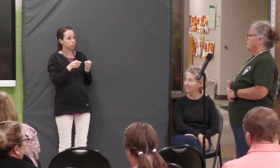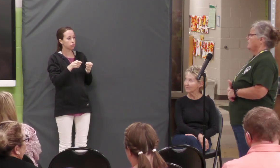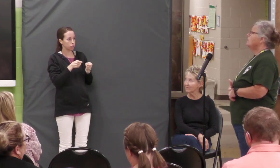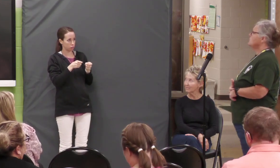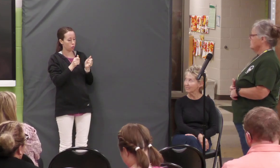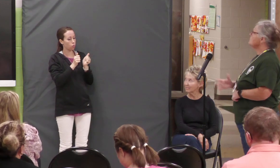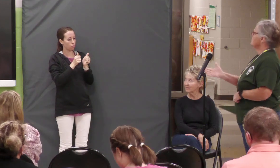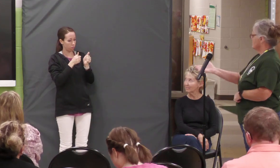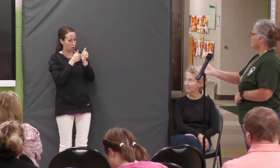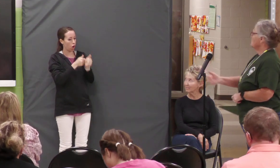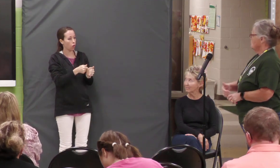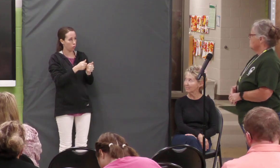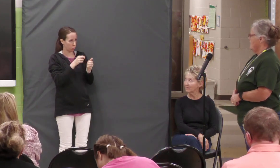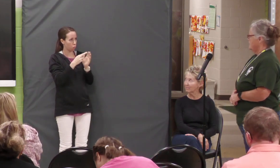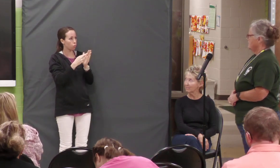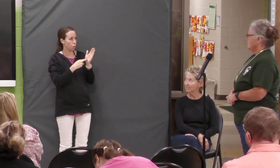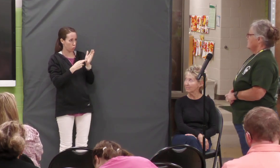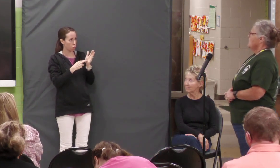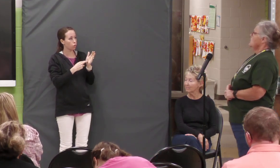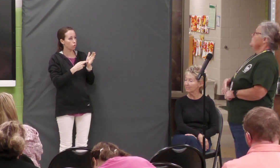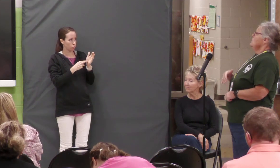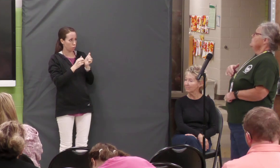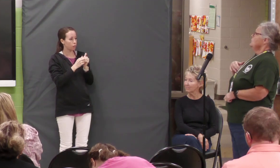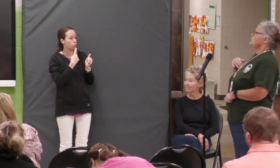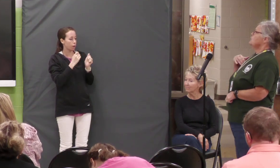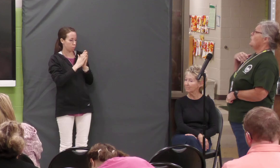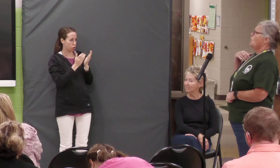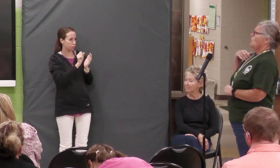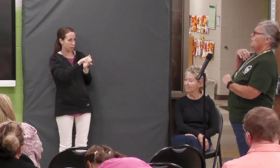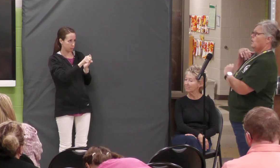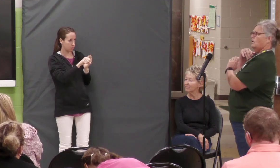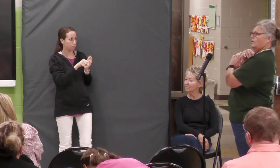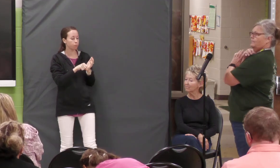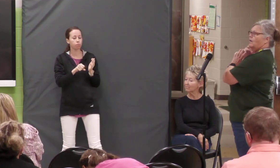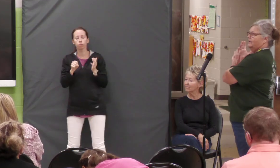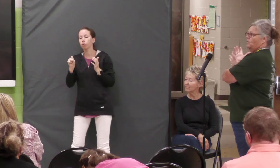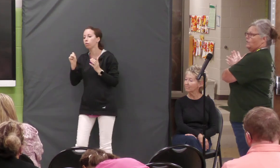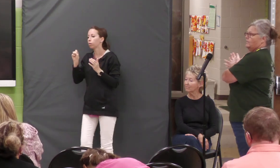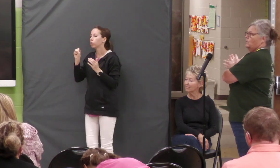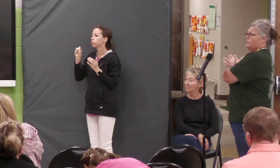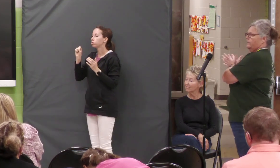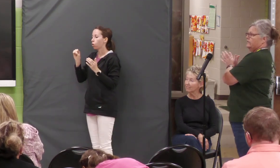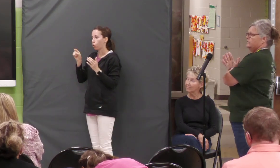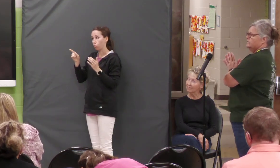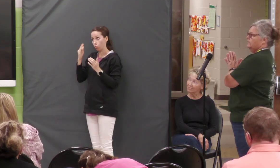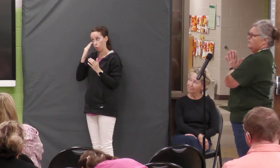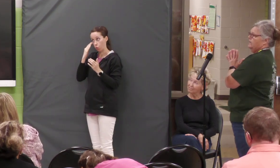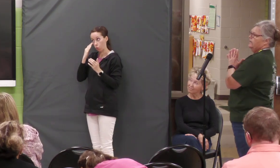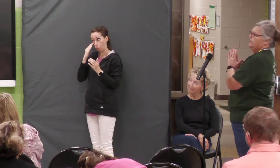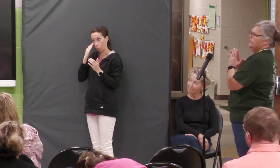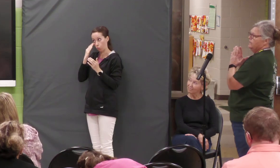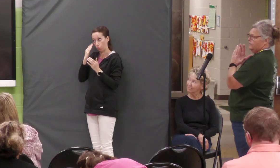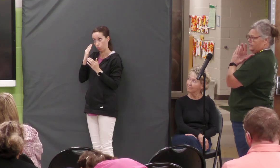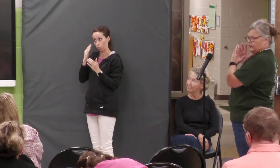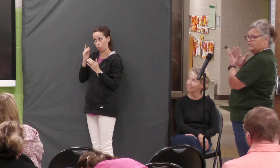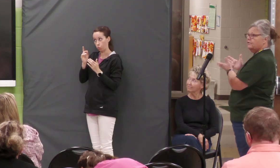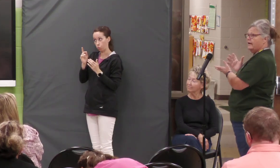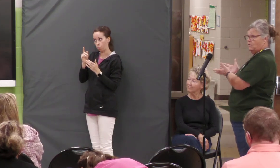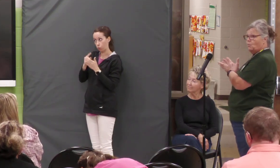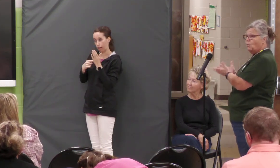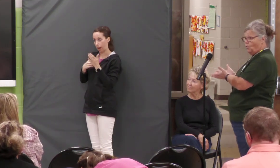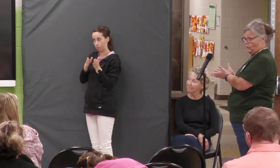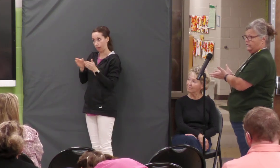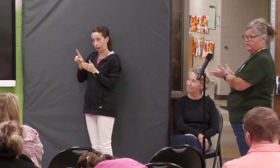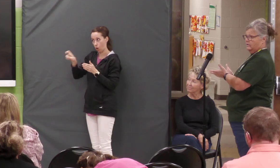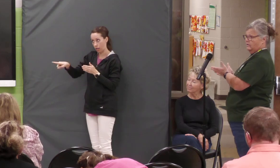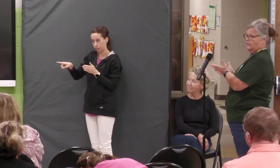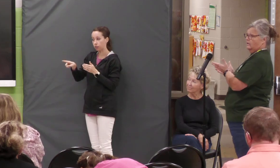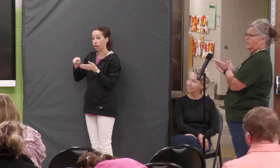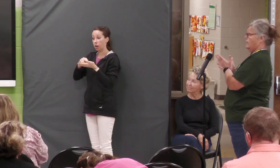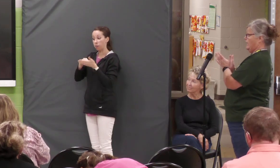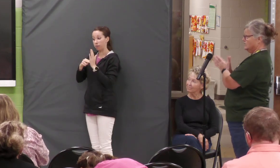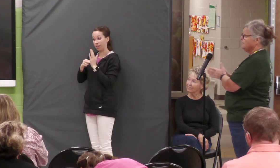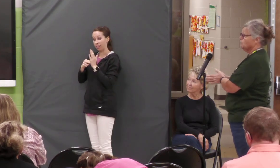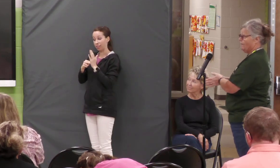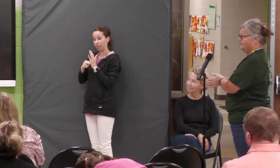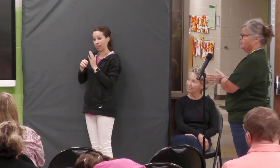the rules established so probably know where I'm going with this doesn't that warrant exploration